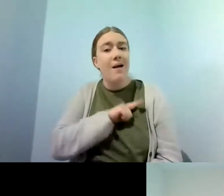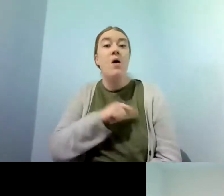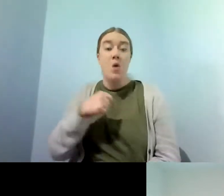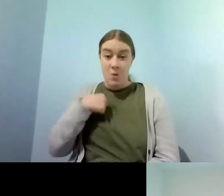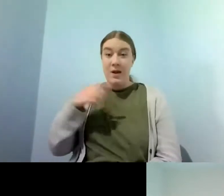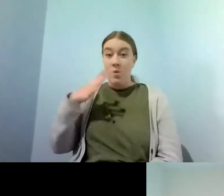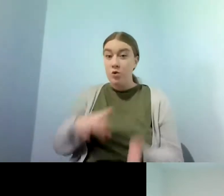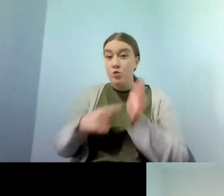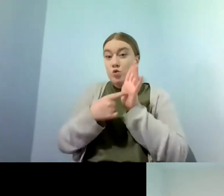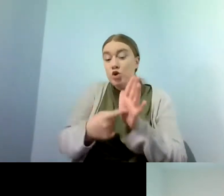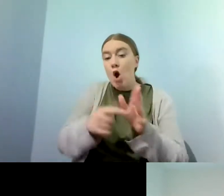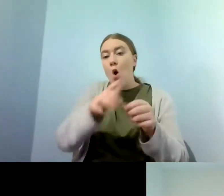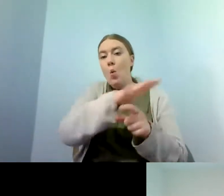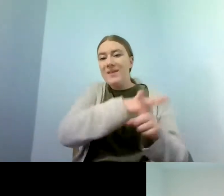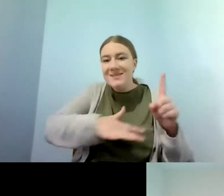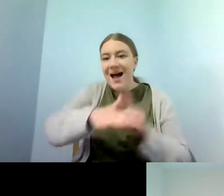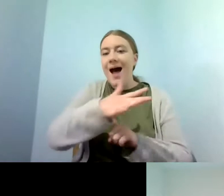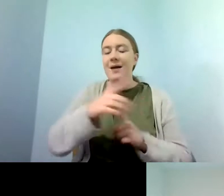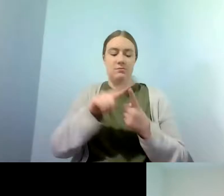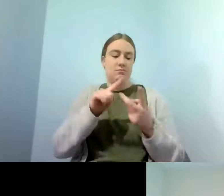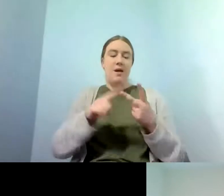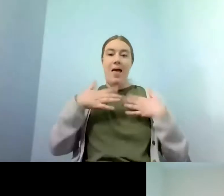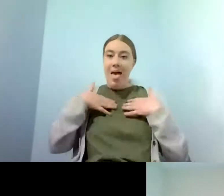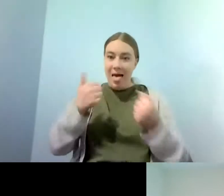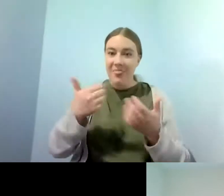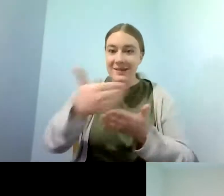the sites we need to go through health and safety and we need to make sure that they understand